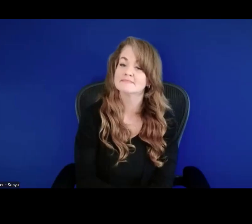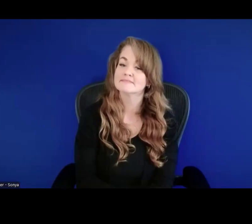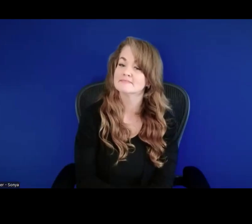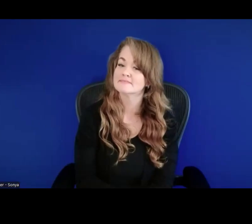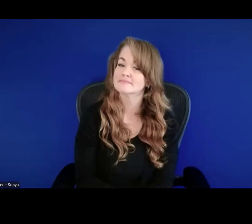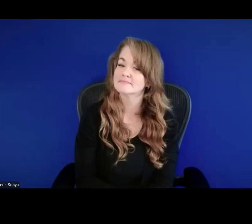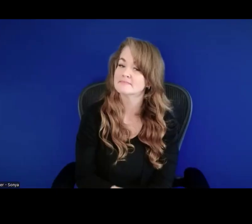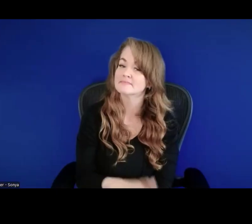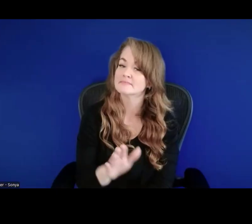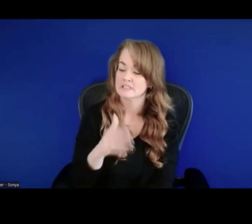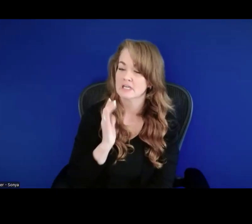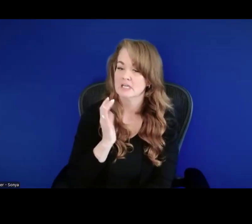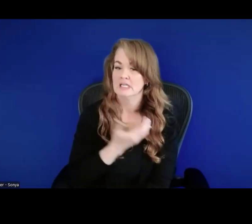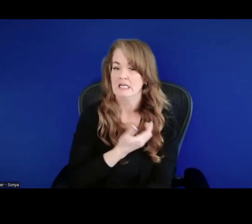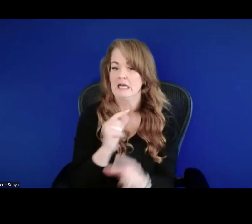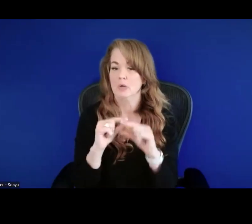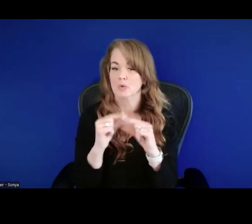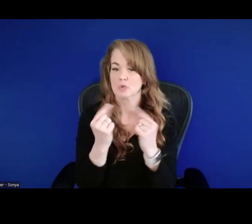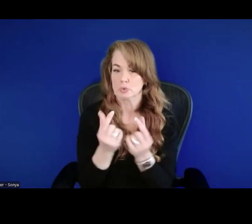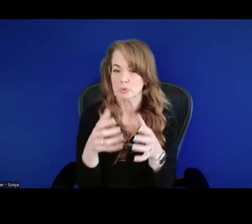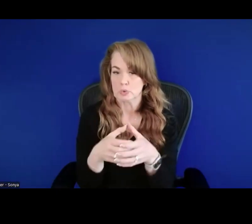Our group talked a lot about